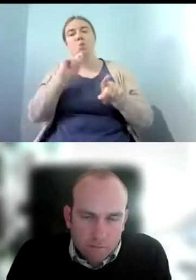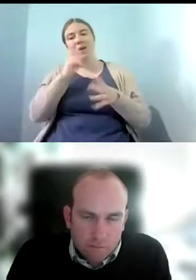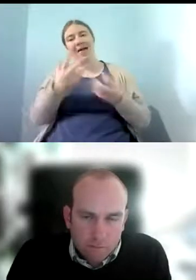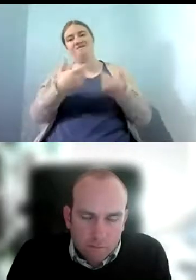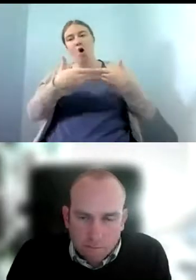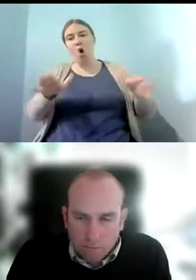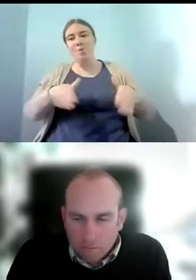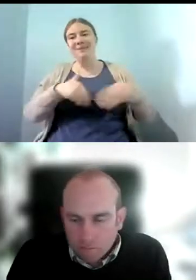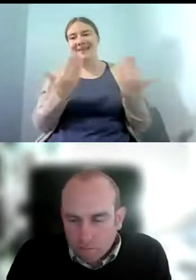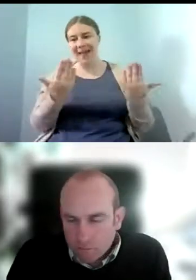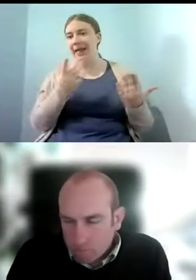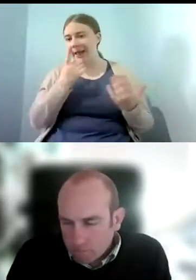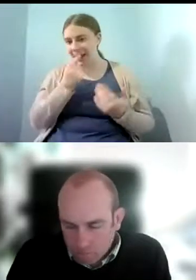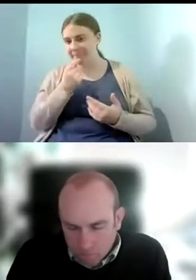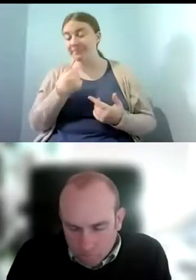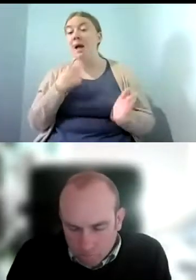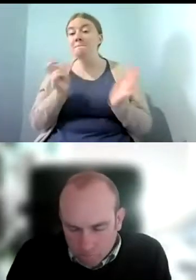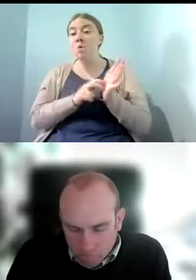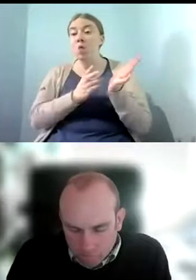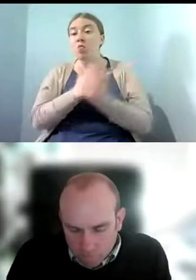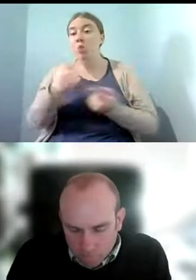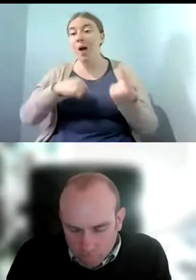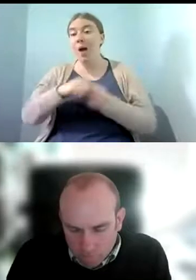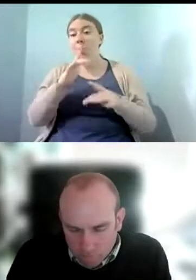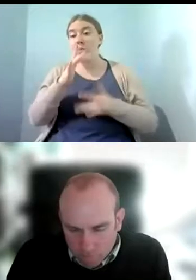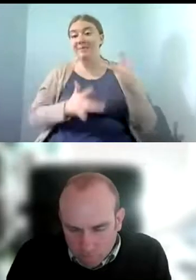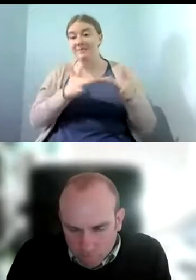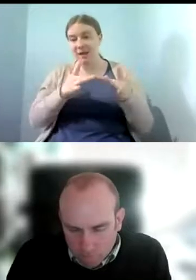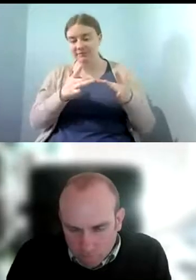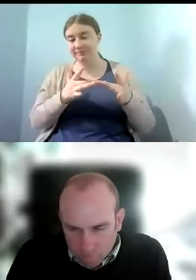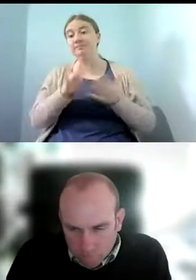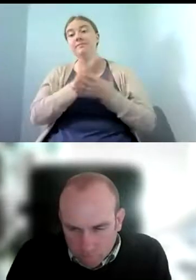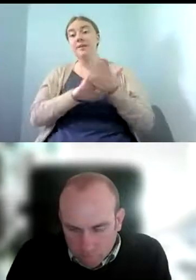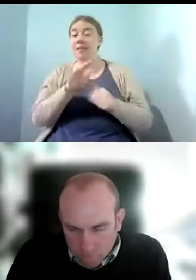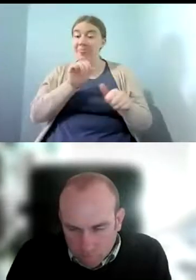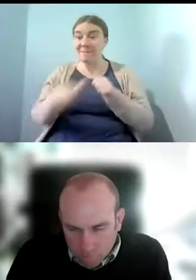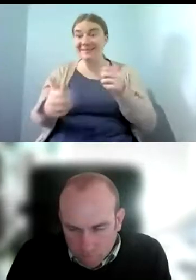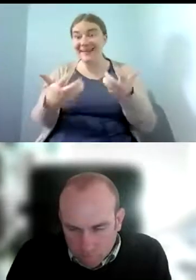and it will all be bookable via our website so the best thing to stay in the loop on that is to go to